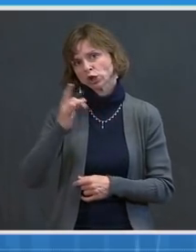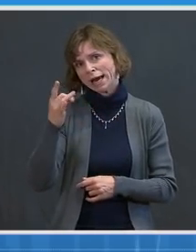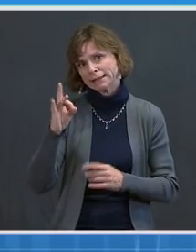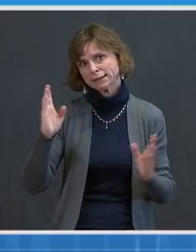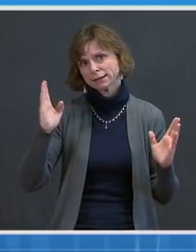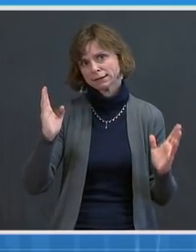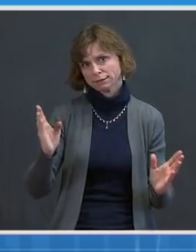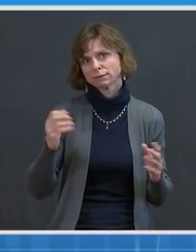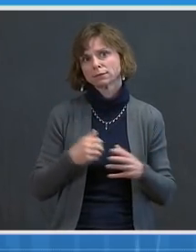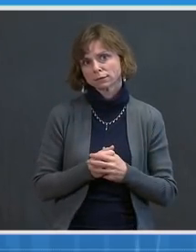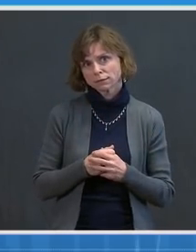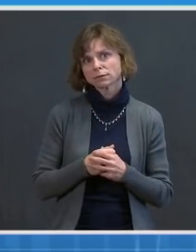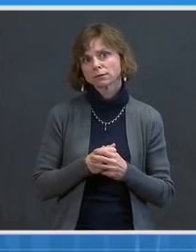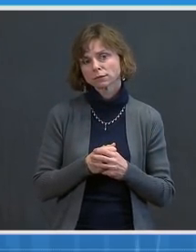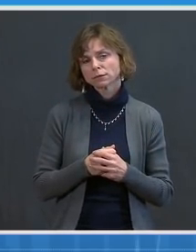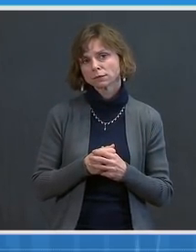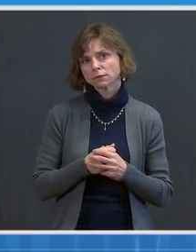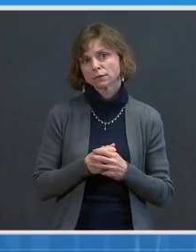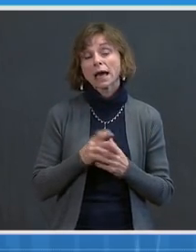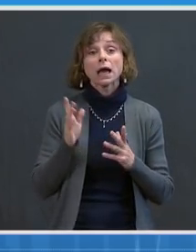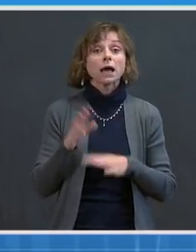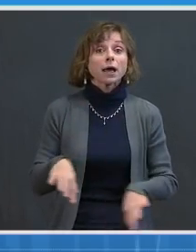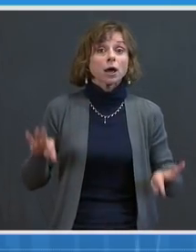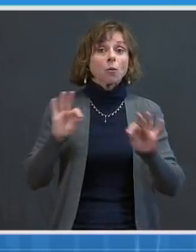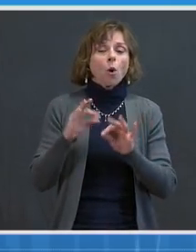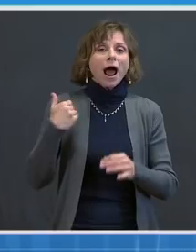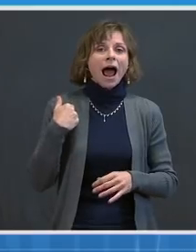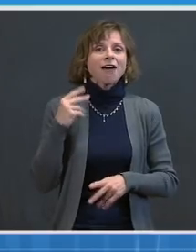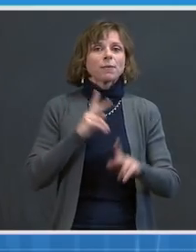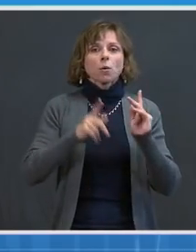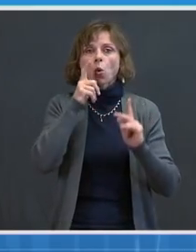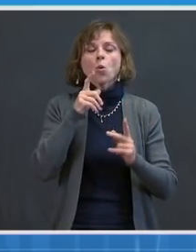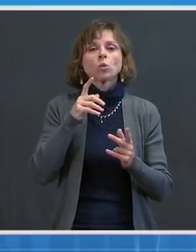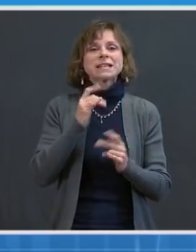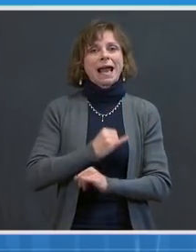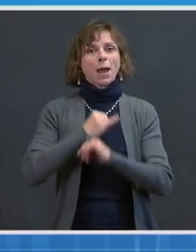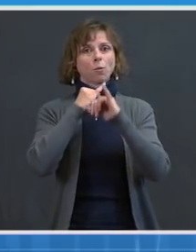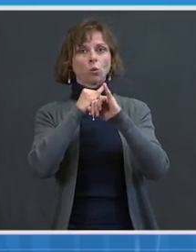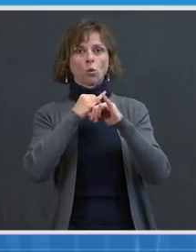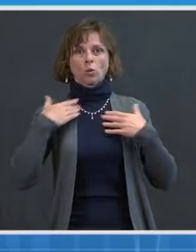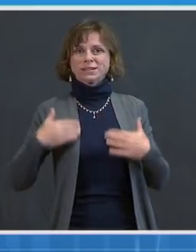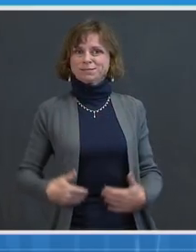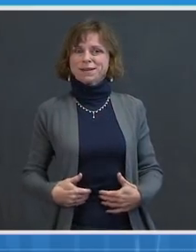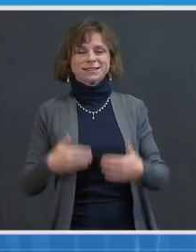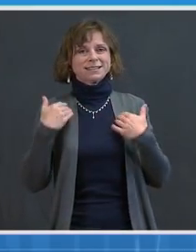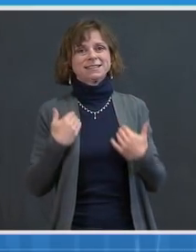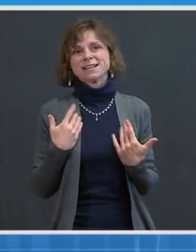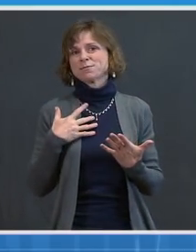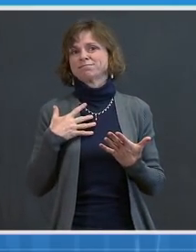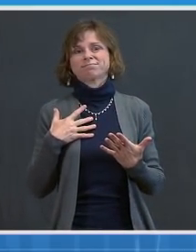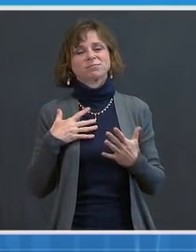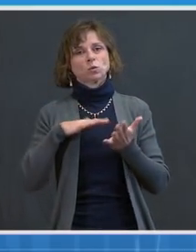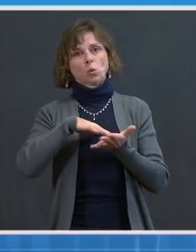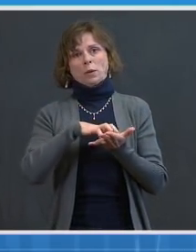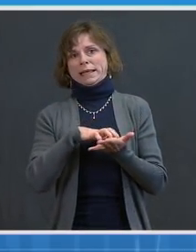And then, importantly, there are immunocompromised individuals -- those who have immunosuppressive medical conditions,